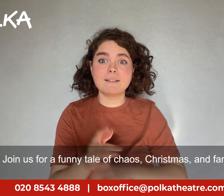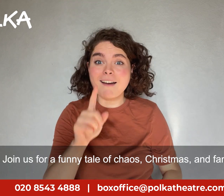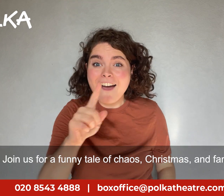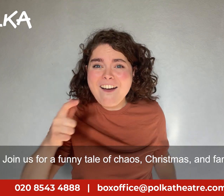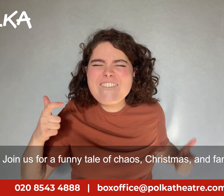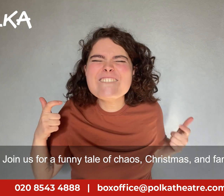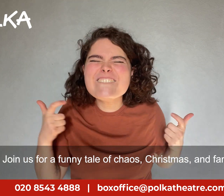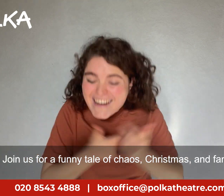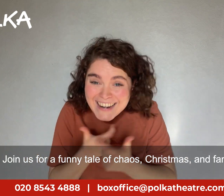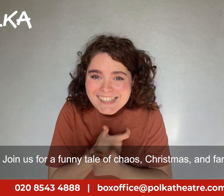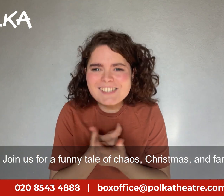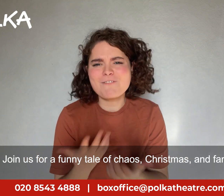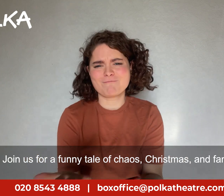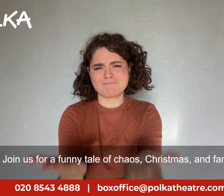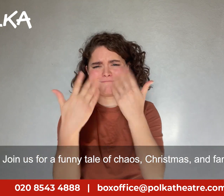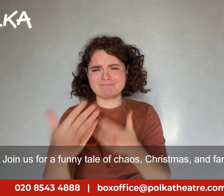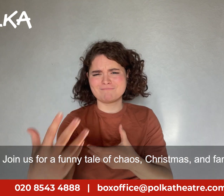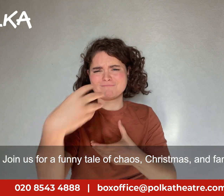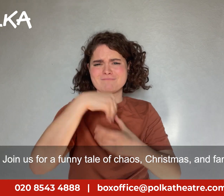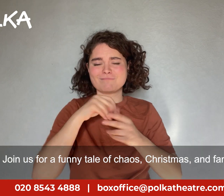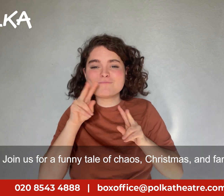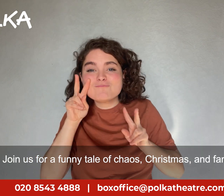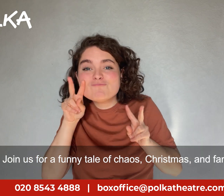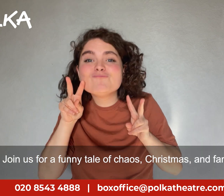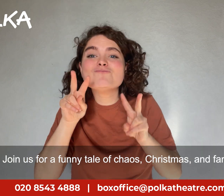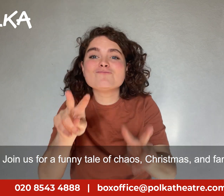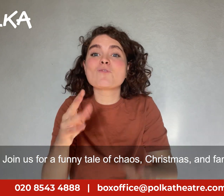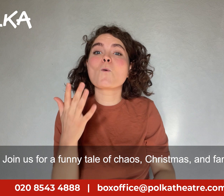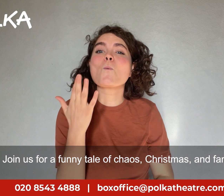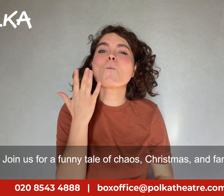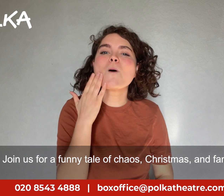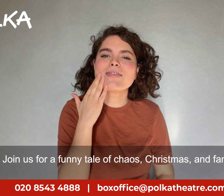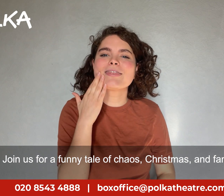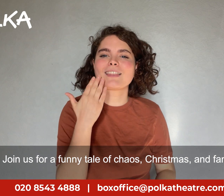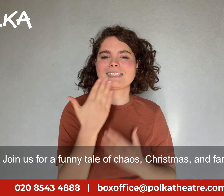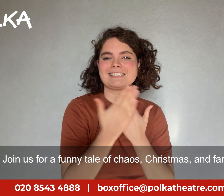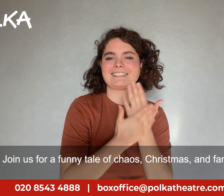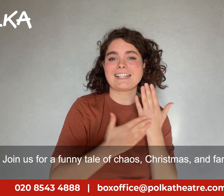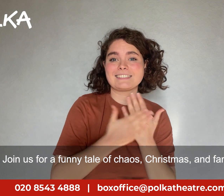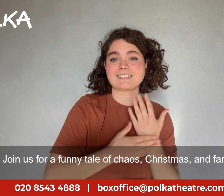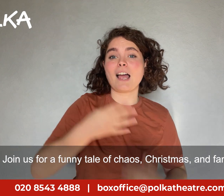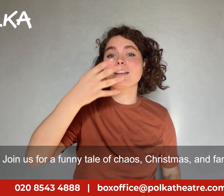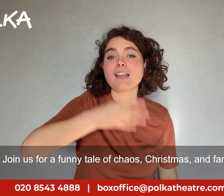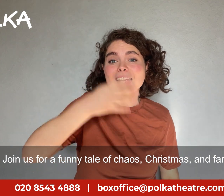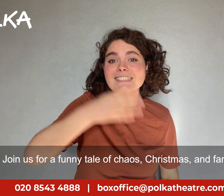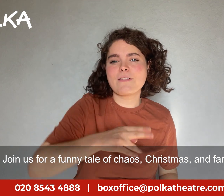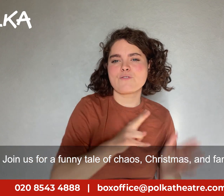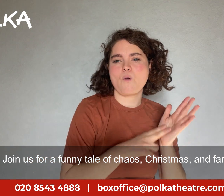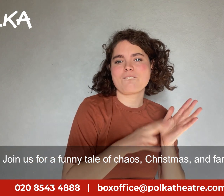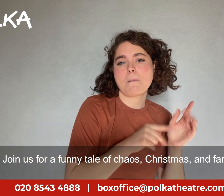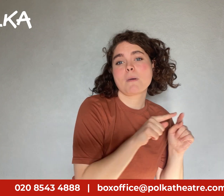Join us for a funny tale of chaos, Christmas, and family